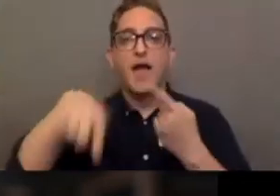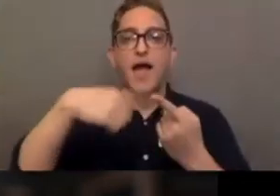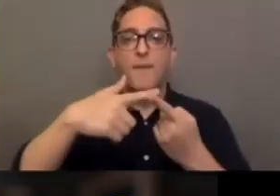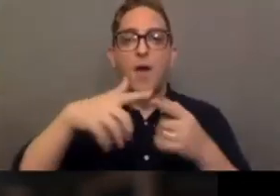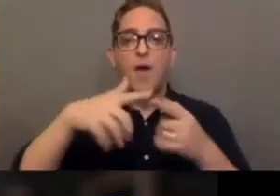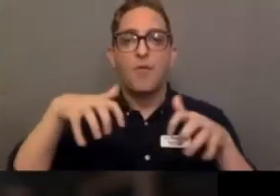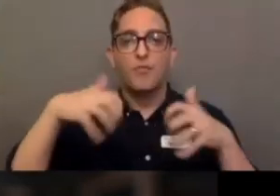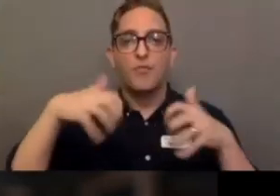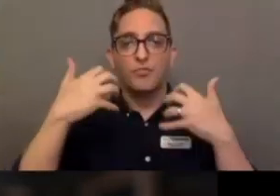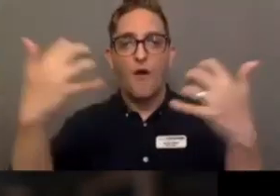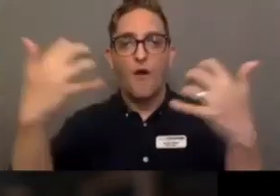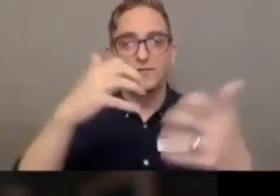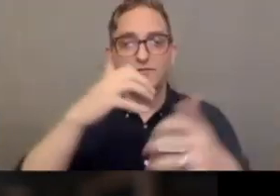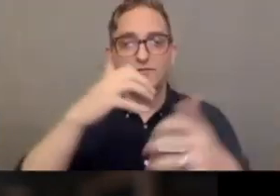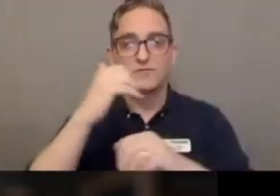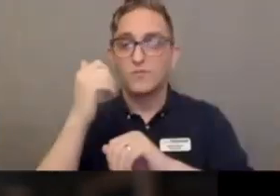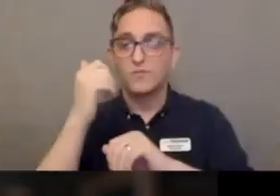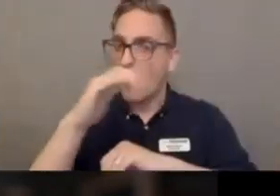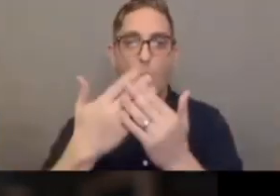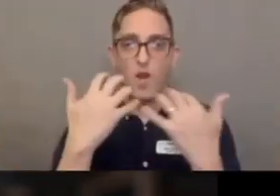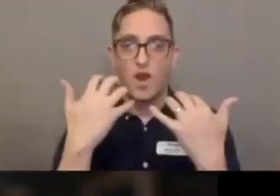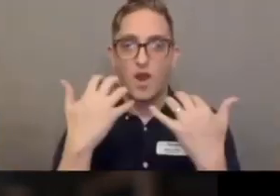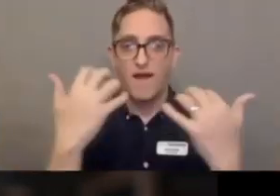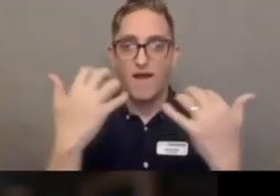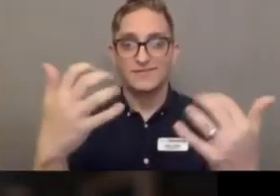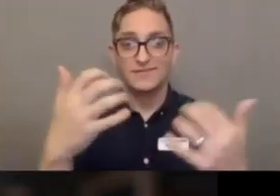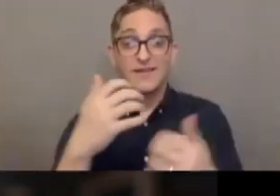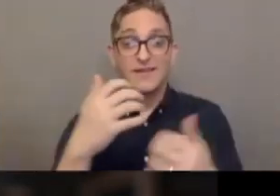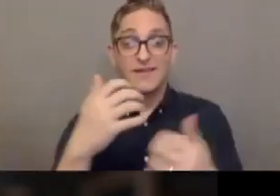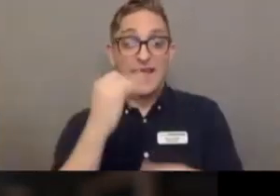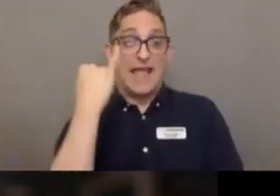designing this experience for. If they're facilitating the meeting, who is going to